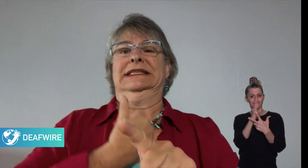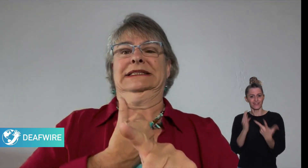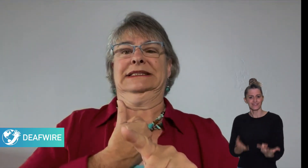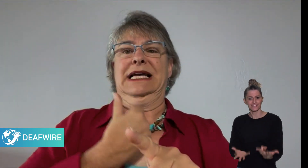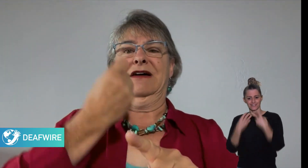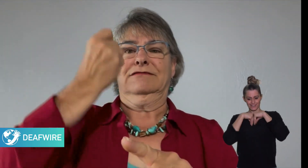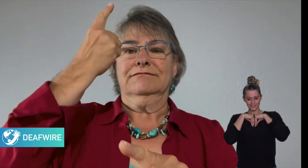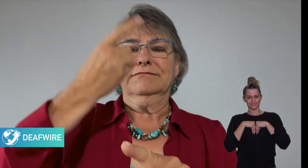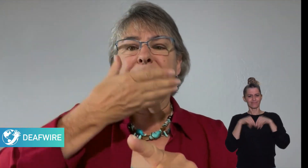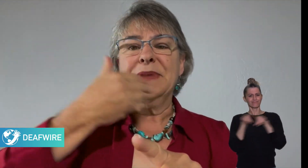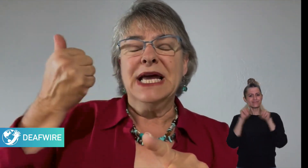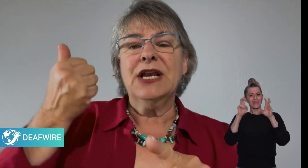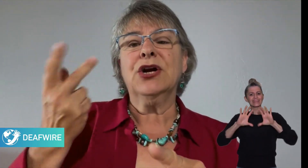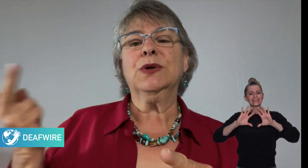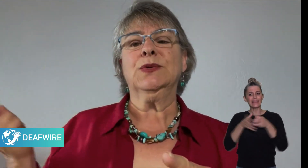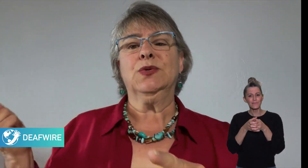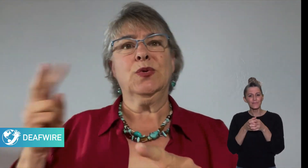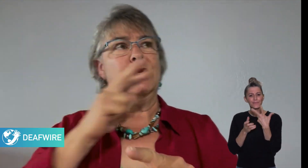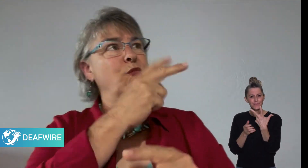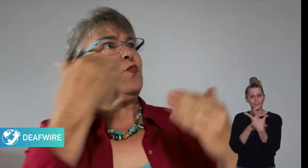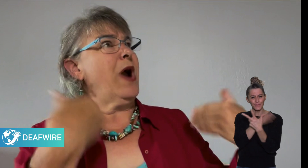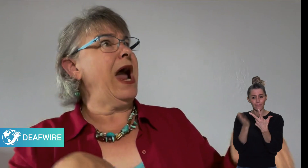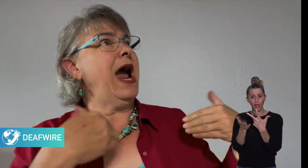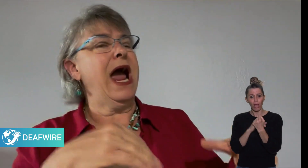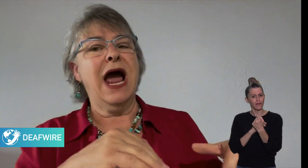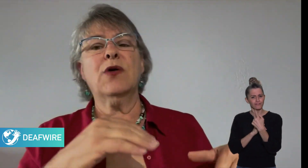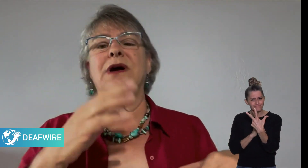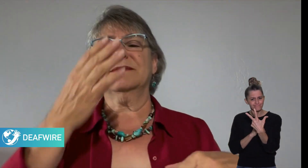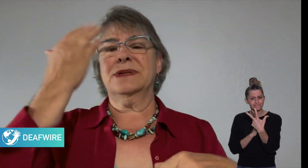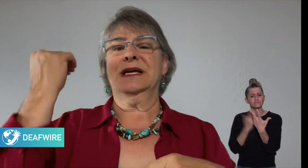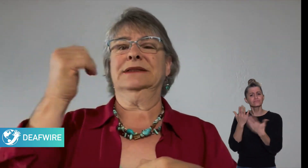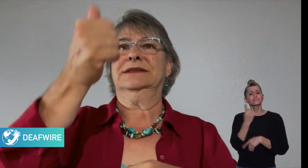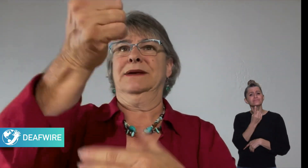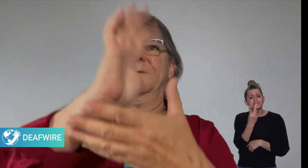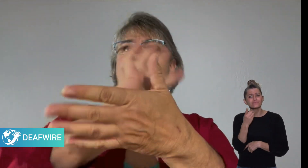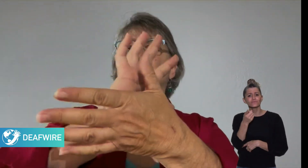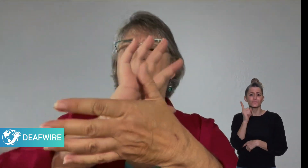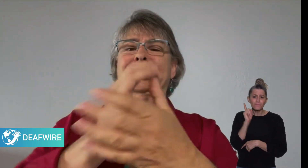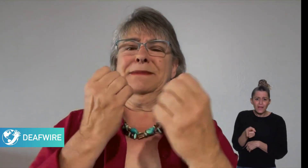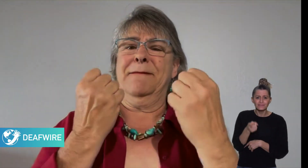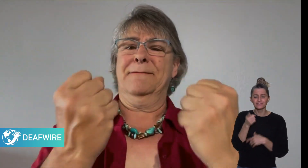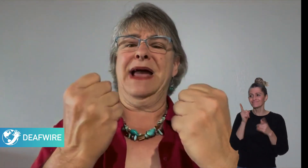work together as a team. Sometimes, you need someone